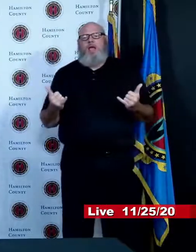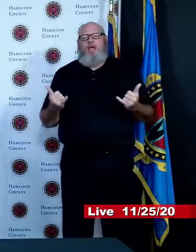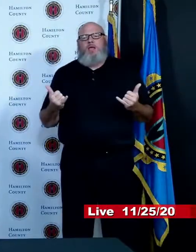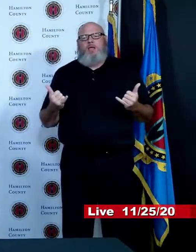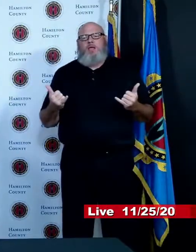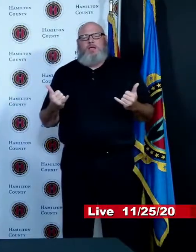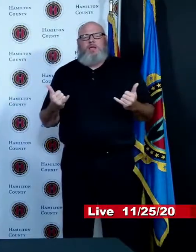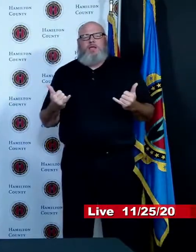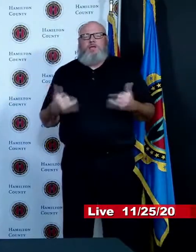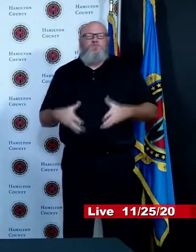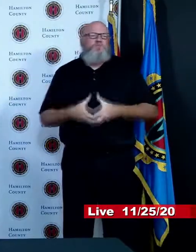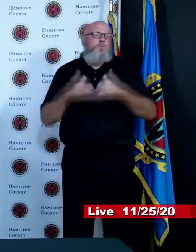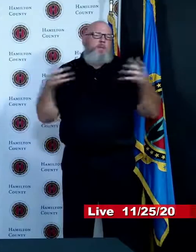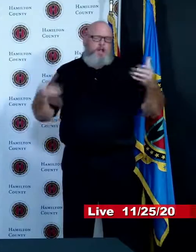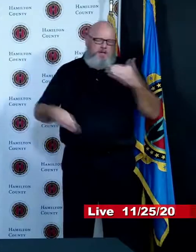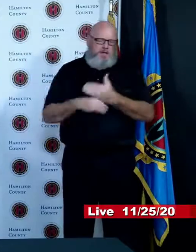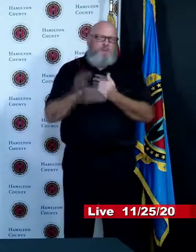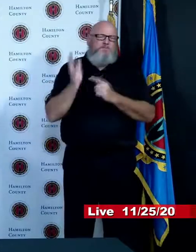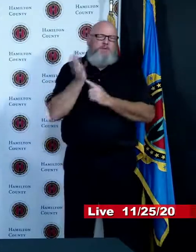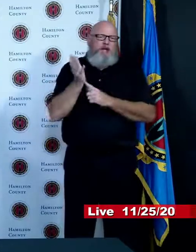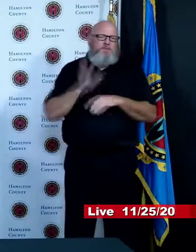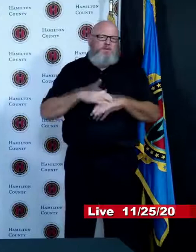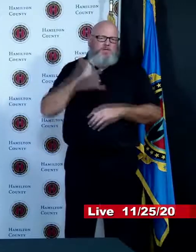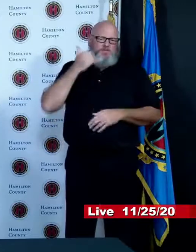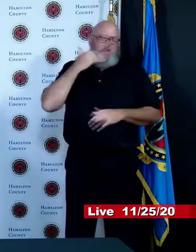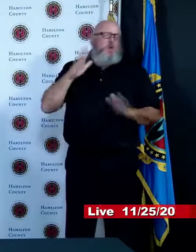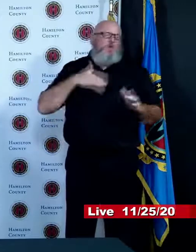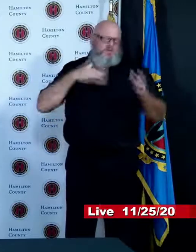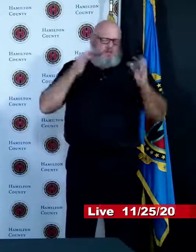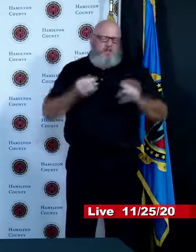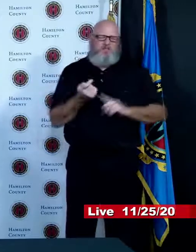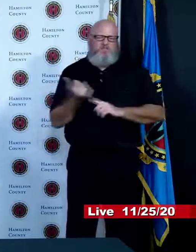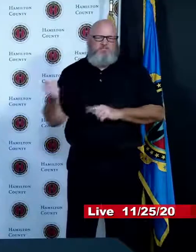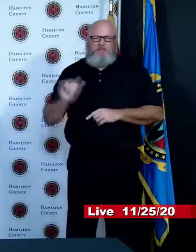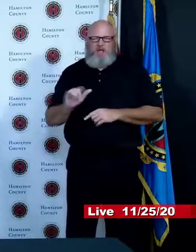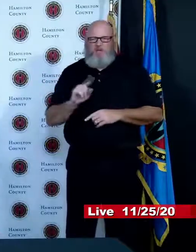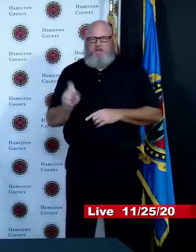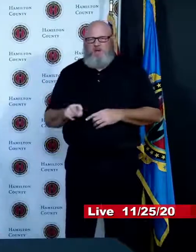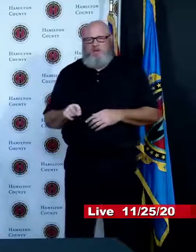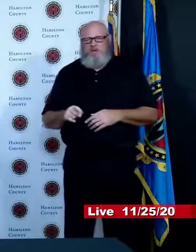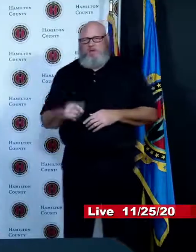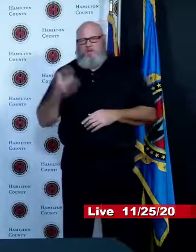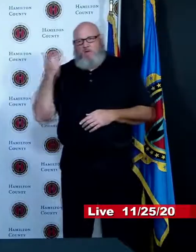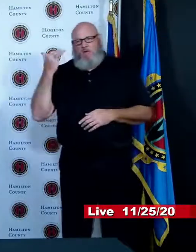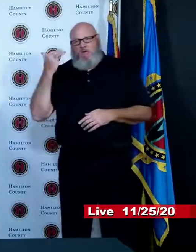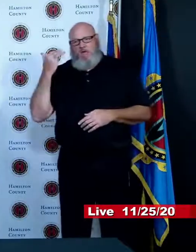came out today that said one third of Americans are not changing their behavior for Thanksgiving